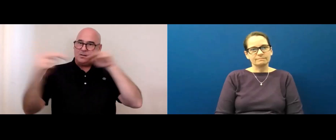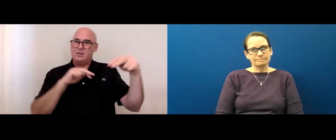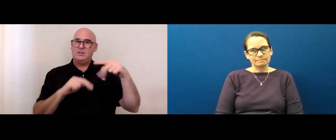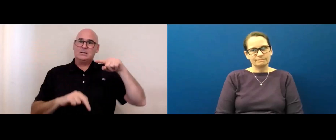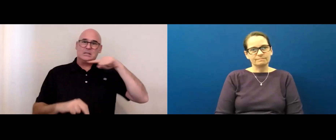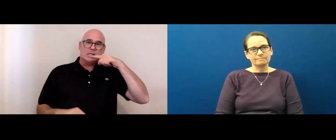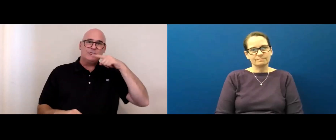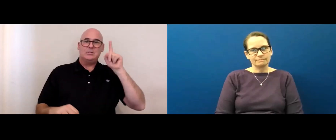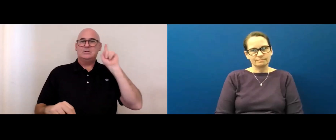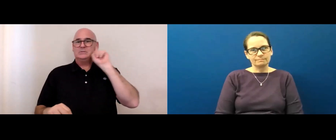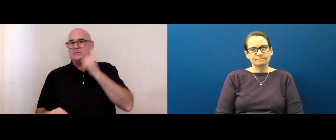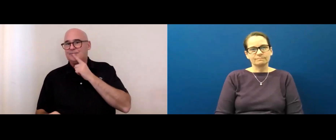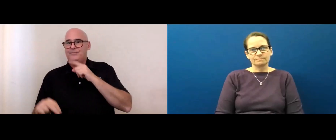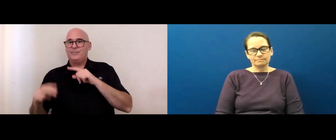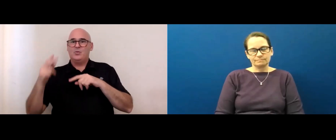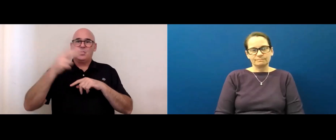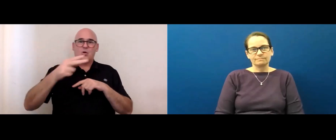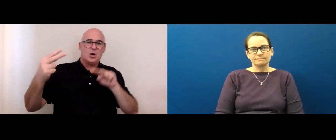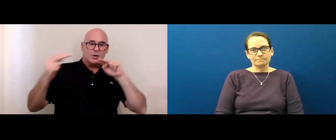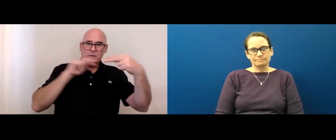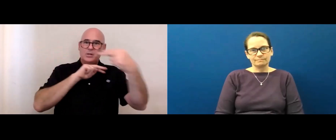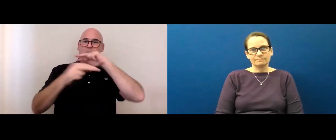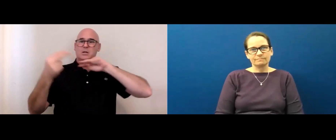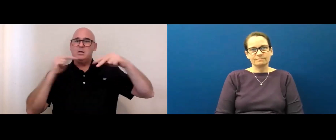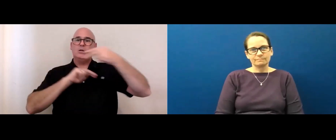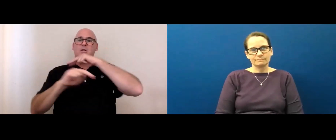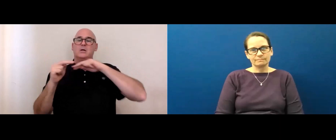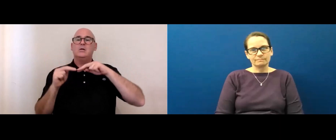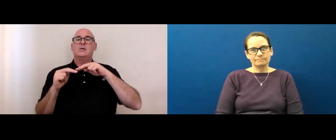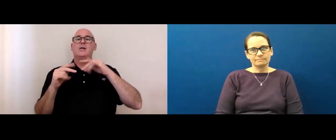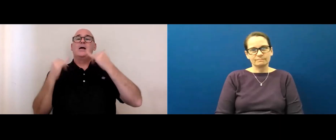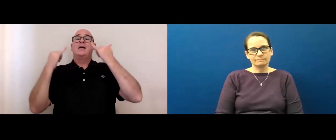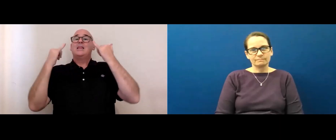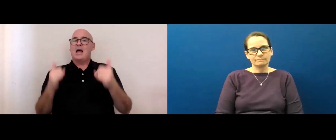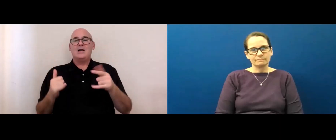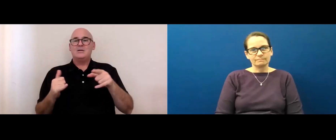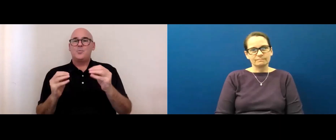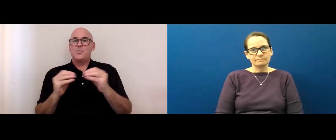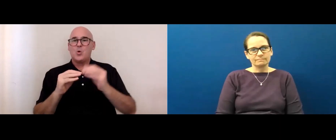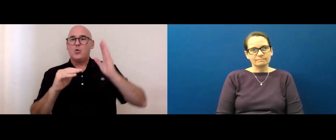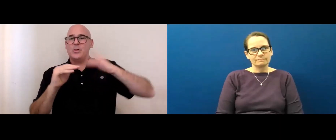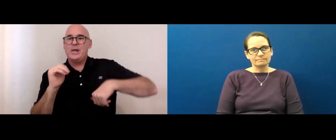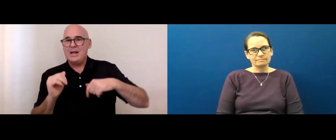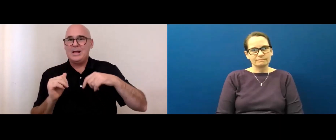all of us hearing deaf hard of hearing we need to see it from each other's view